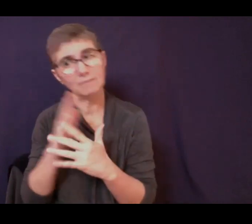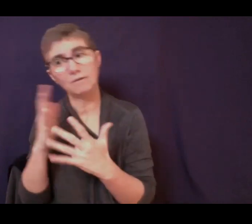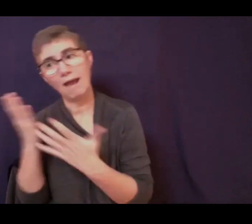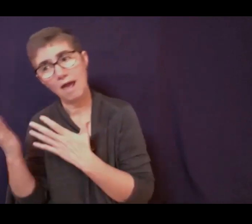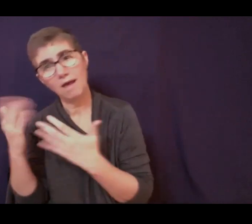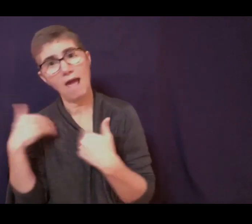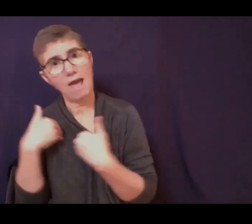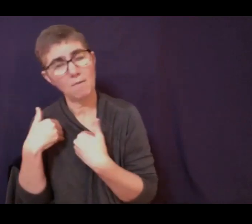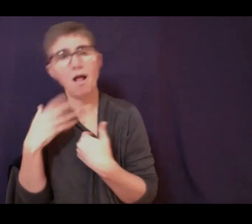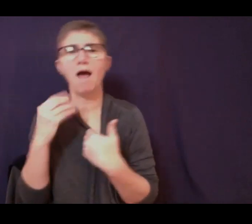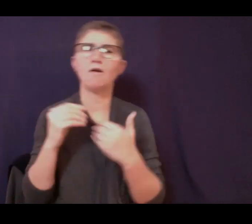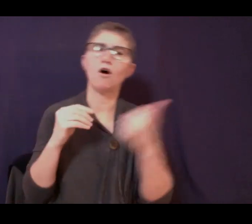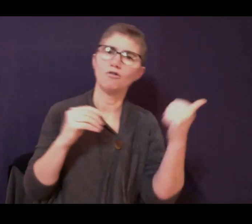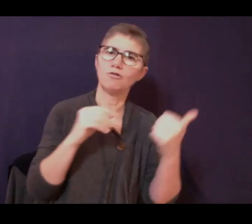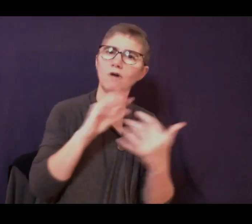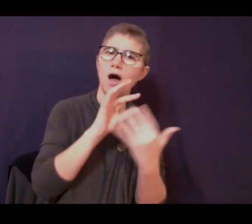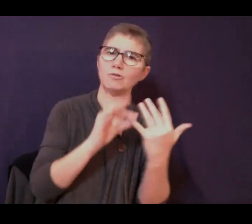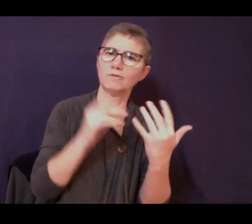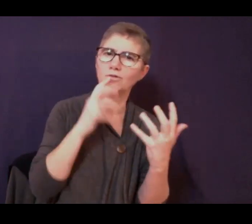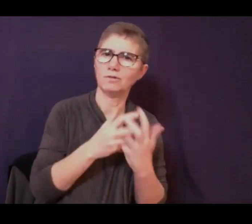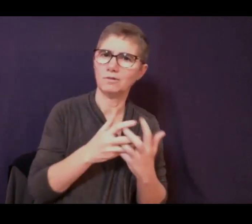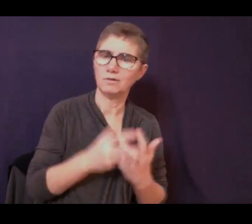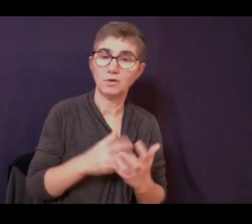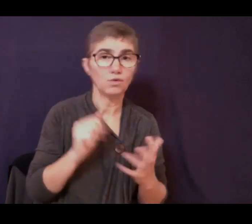you can ask the medical provider if they would recommend anything else as an alternative